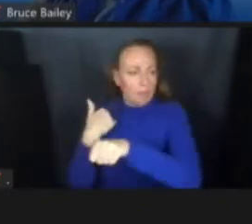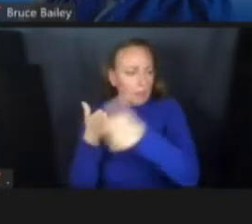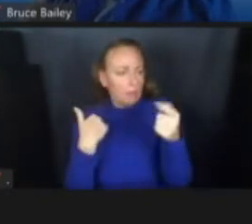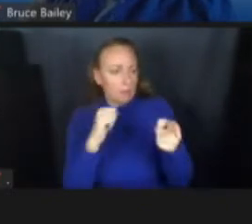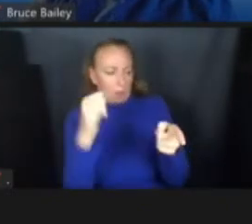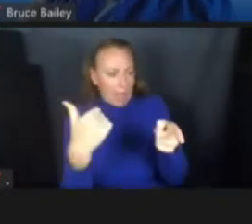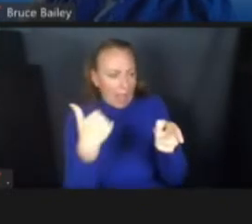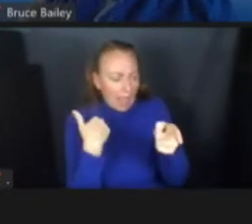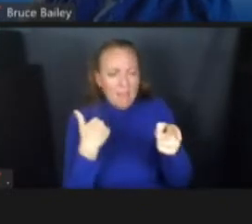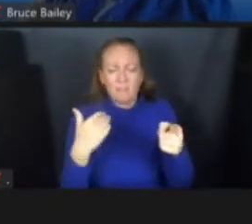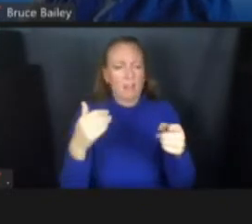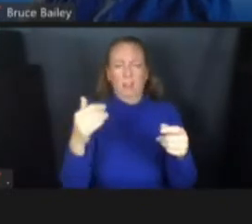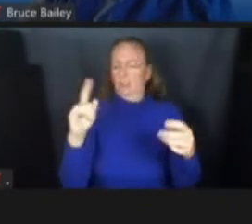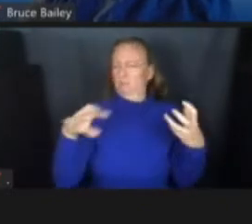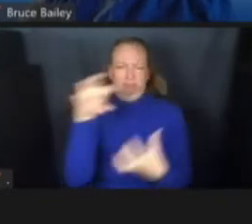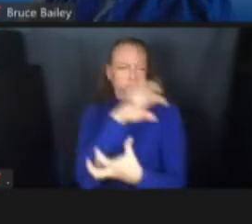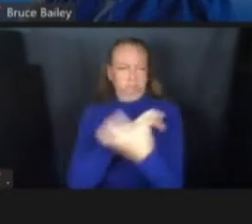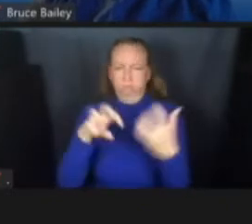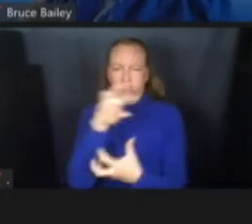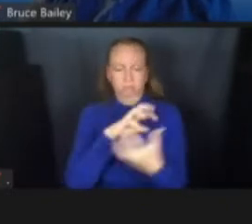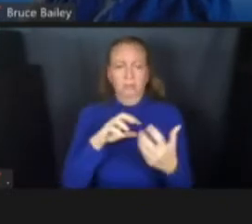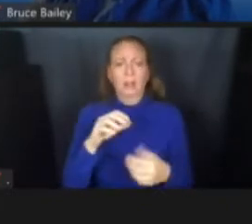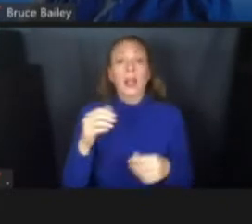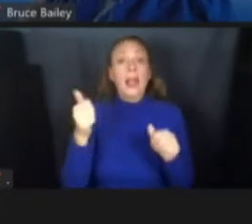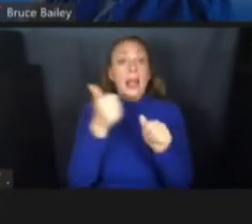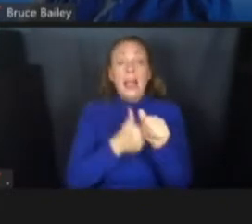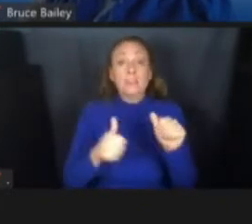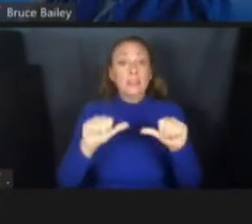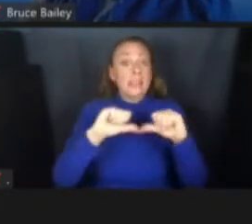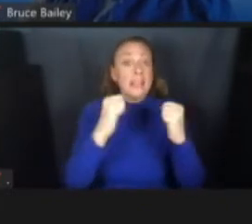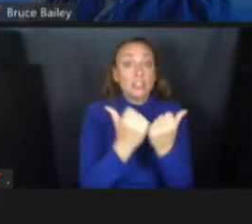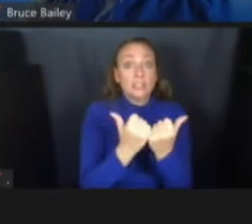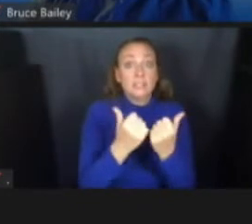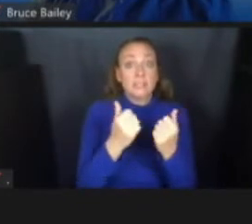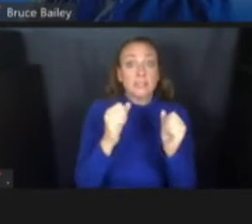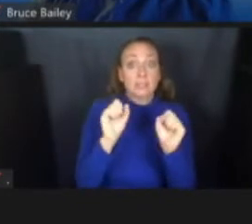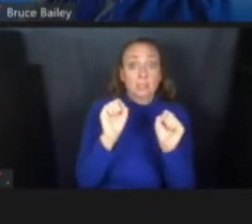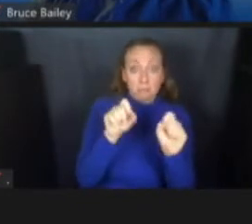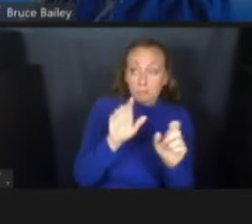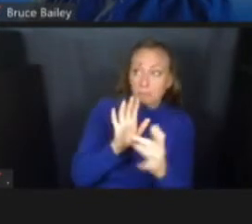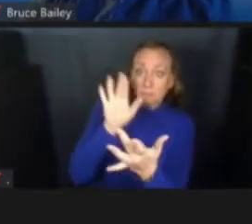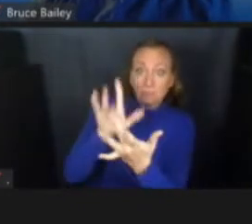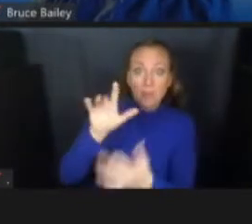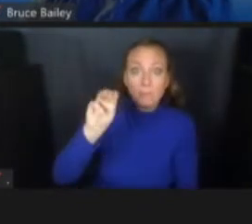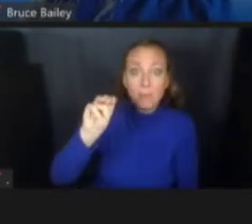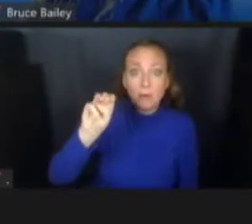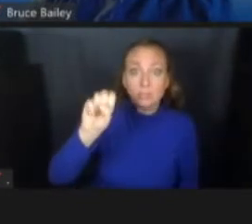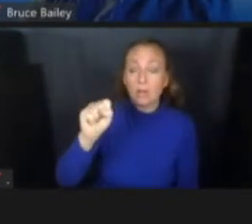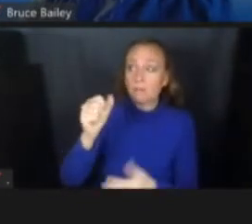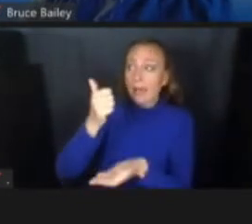And every person or agency could have contacted Microsoft's Enterprise Disability Answer Desk individually,